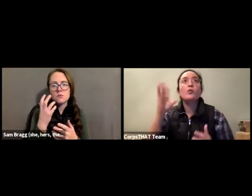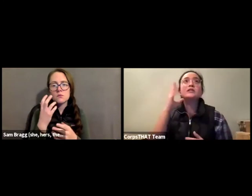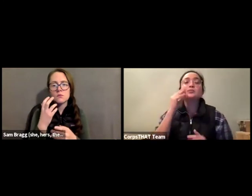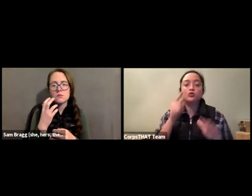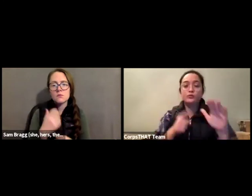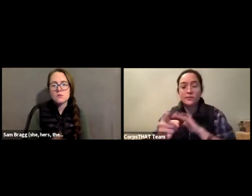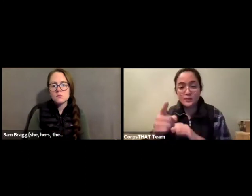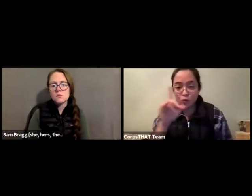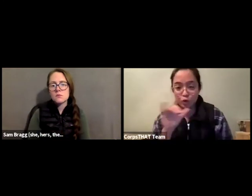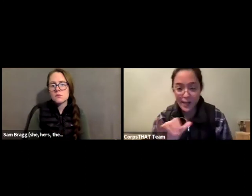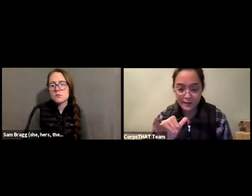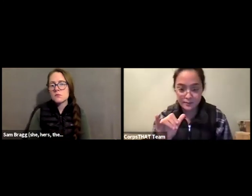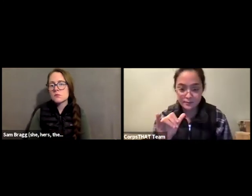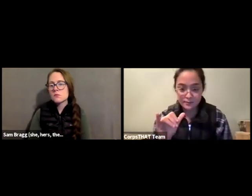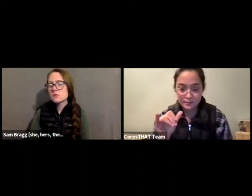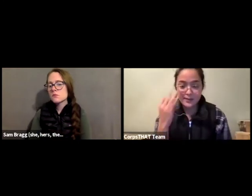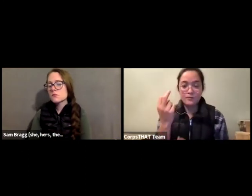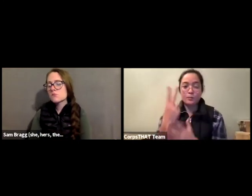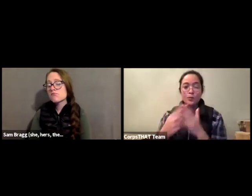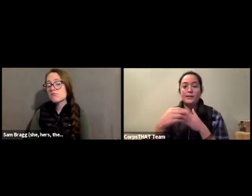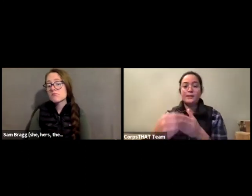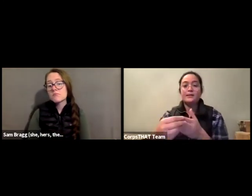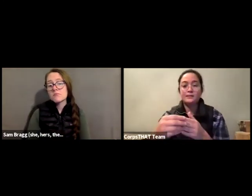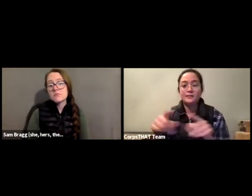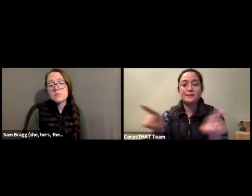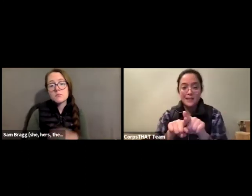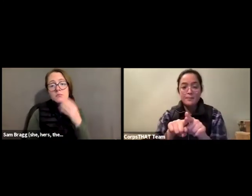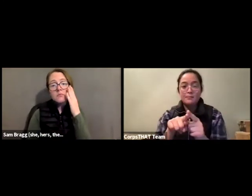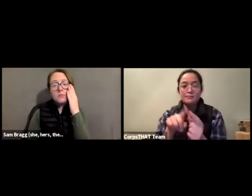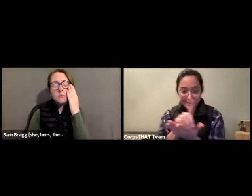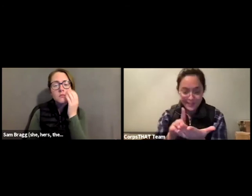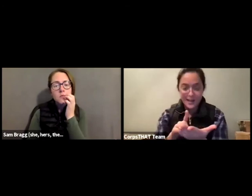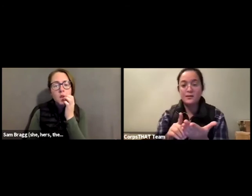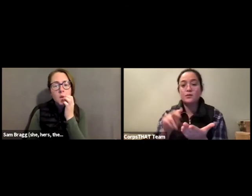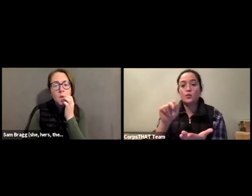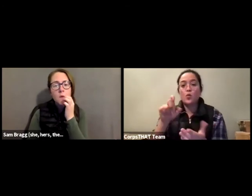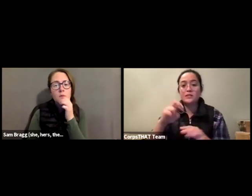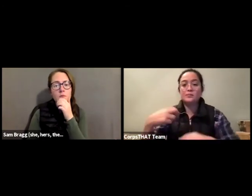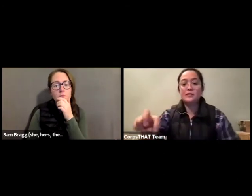would be or i guess what how would that impact your experience if you're having you know it's